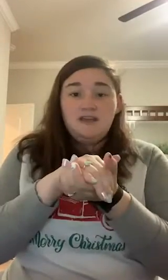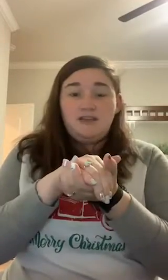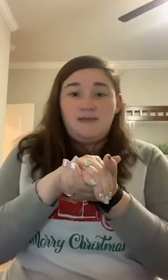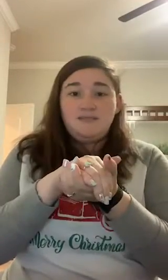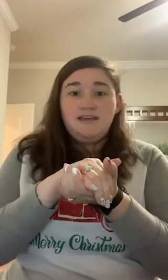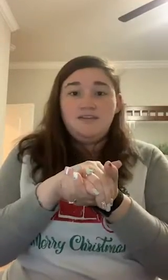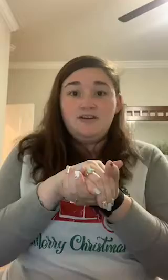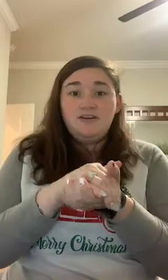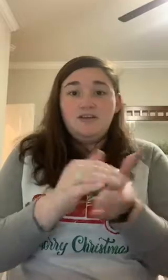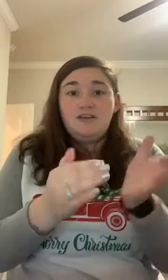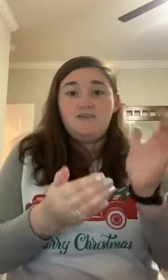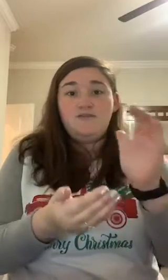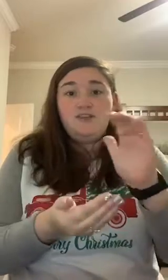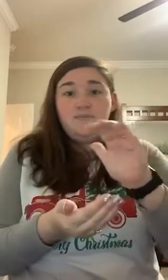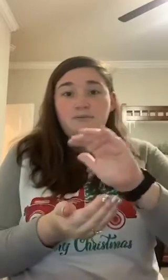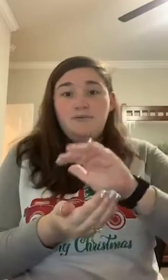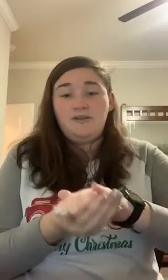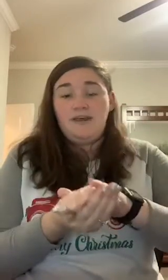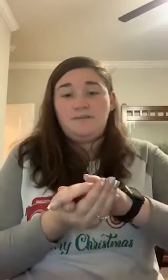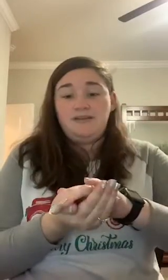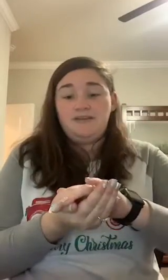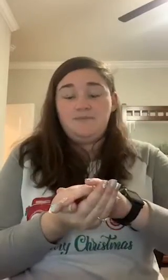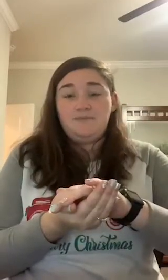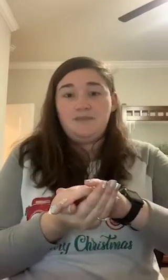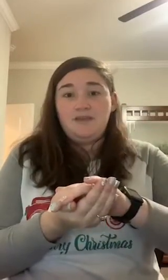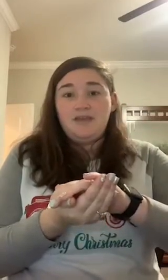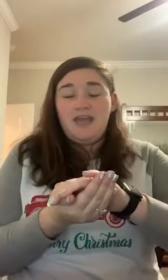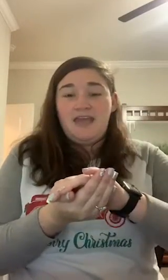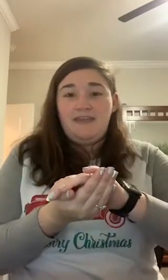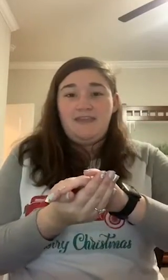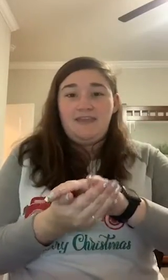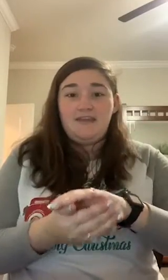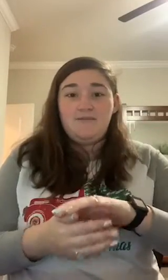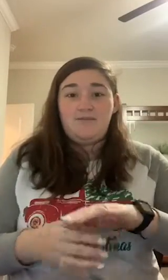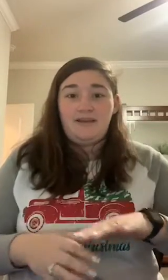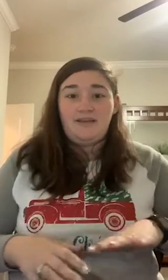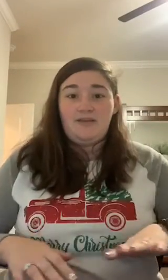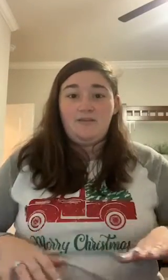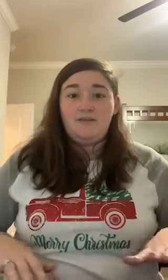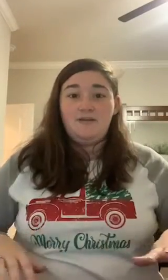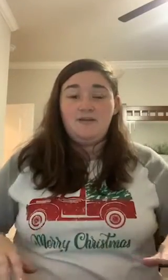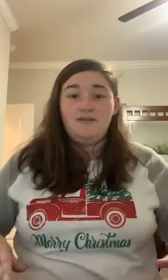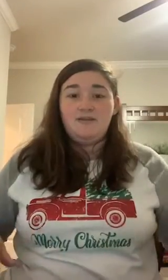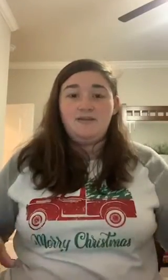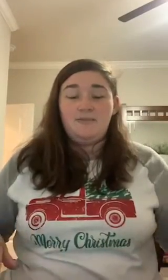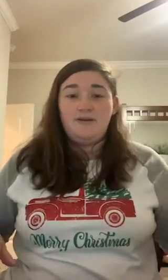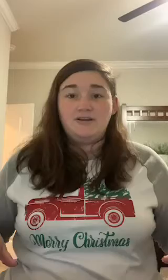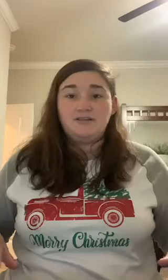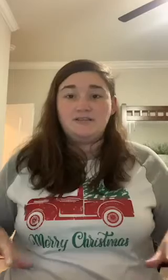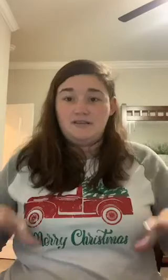clap together, flip, clap together, and then bring them apart like